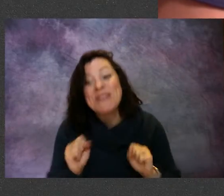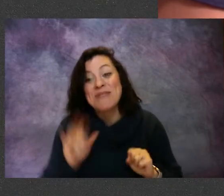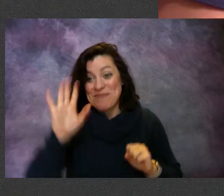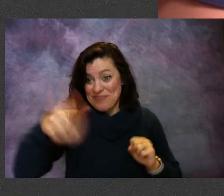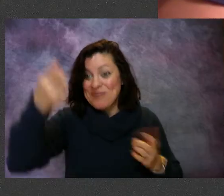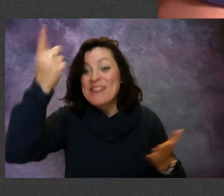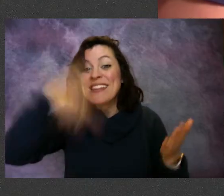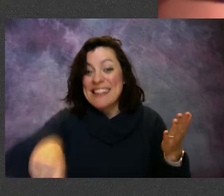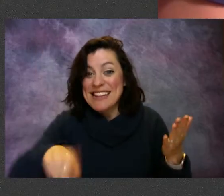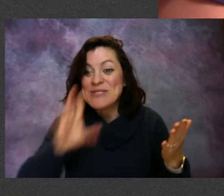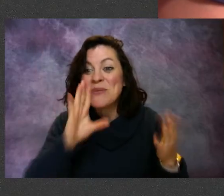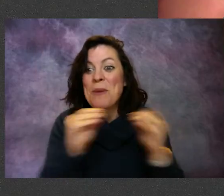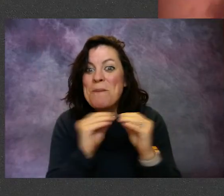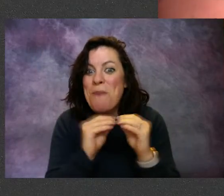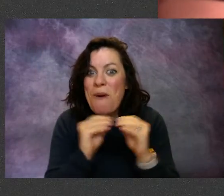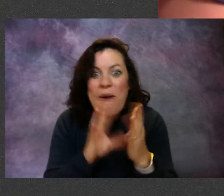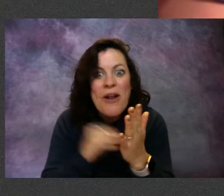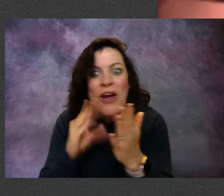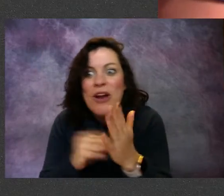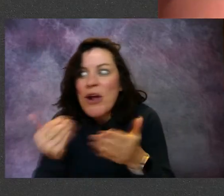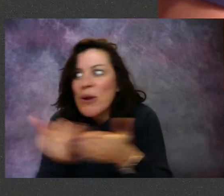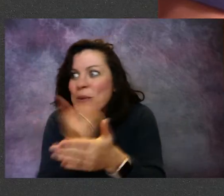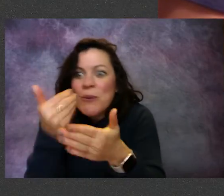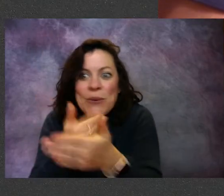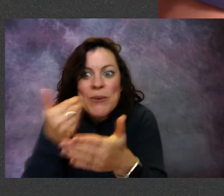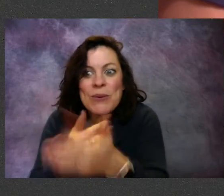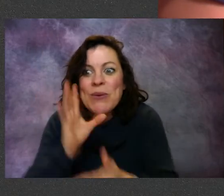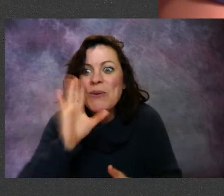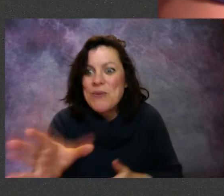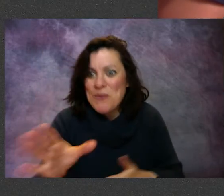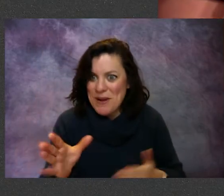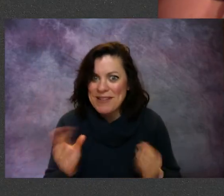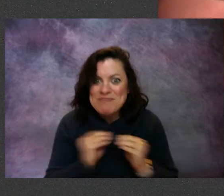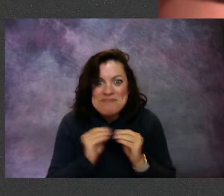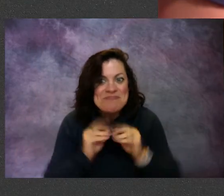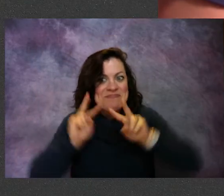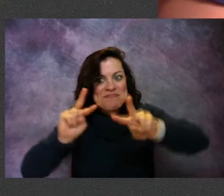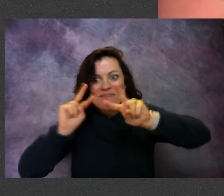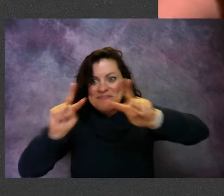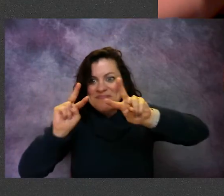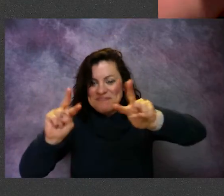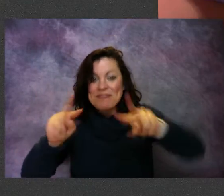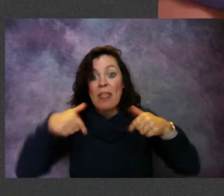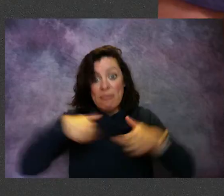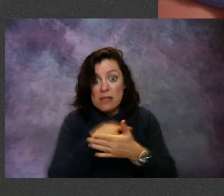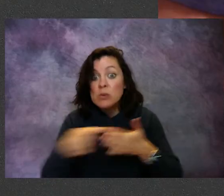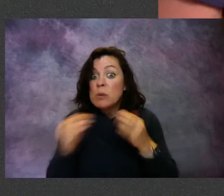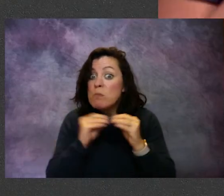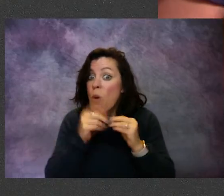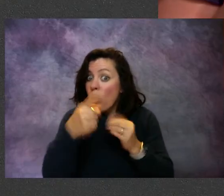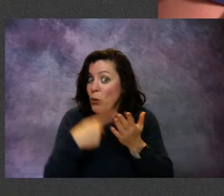of new fun things and there are still more fun things to come this week, so I hope you will continue to listen